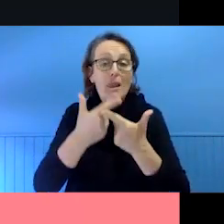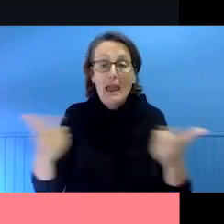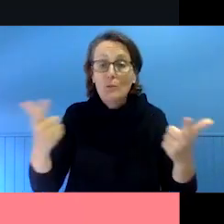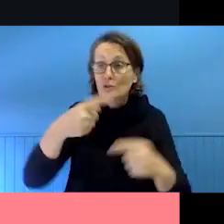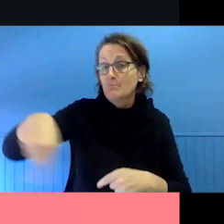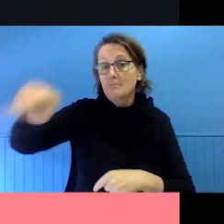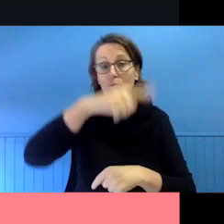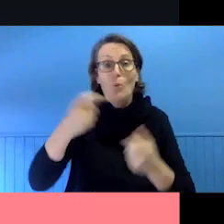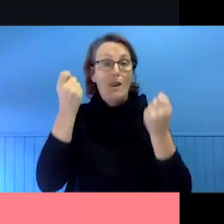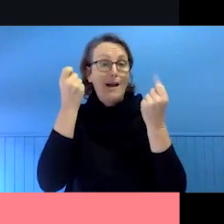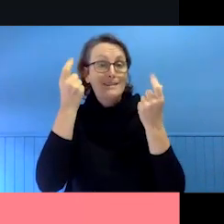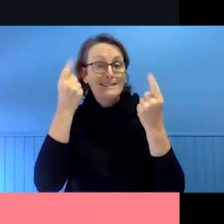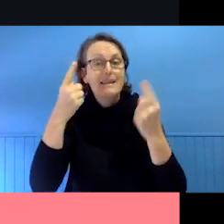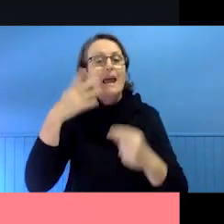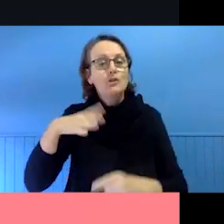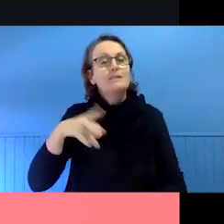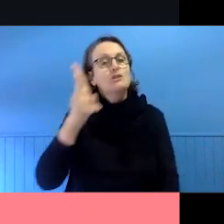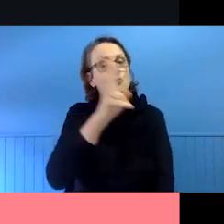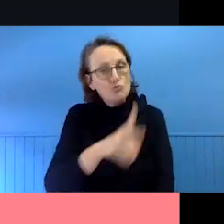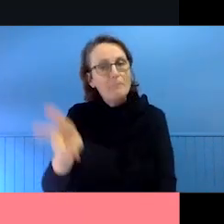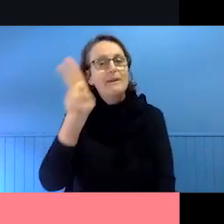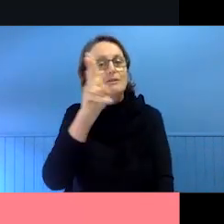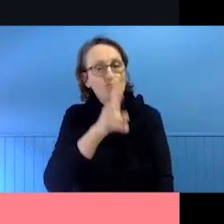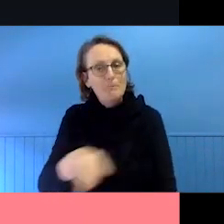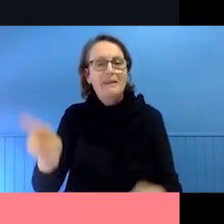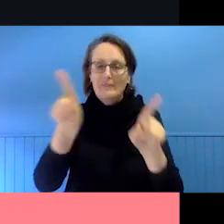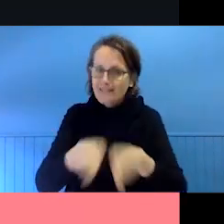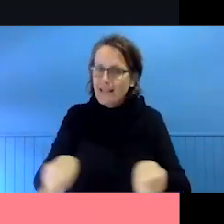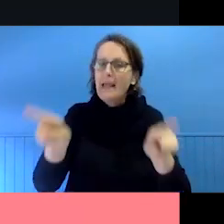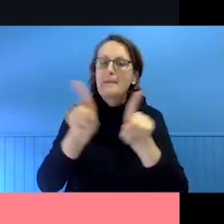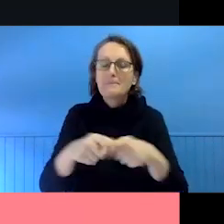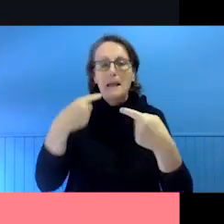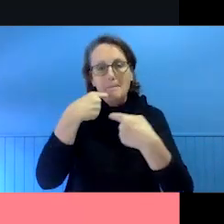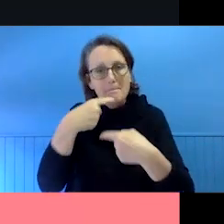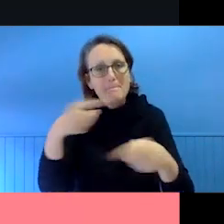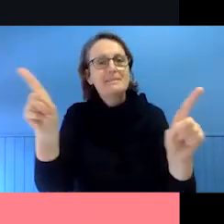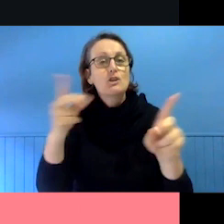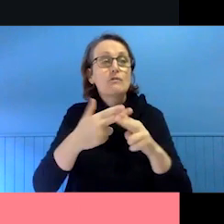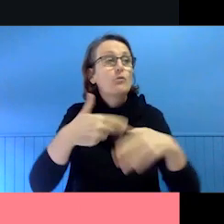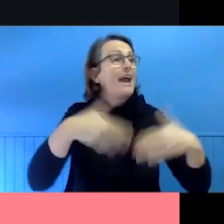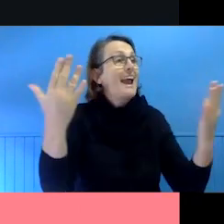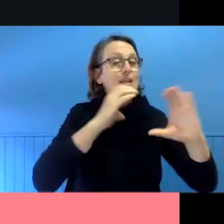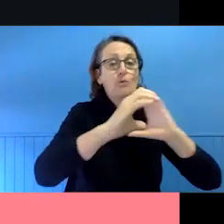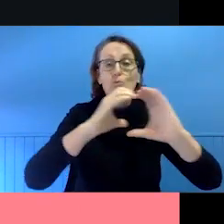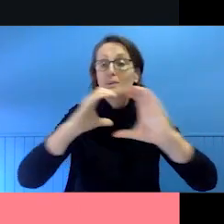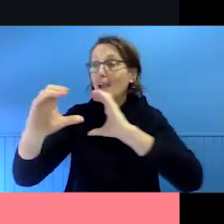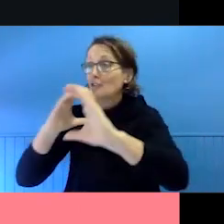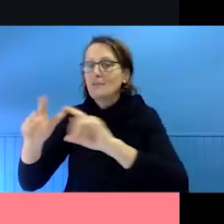And you want to repeat and reinforce those key messages across every piece of communication that you're putting out there.